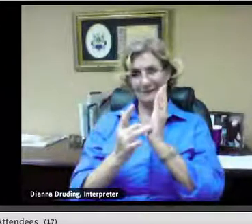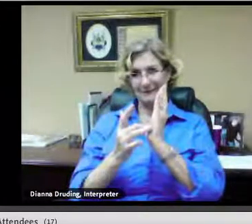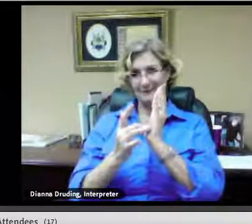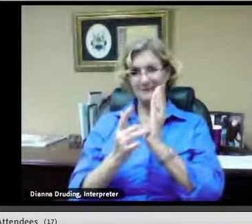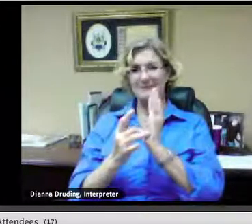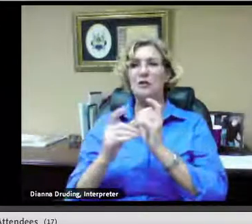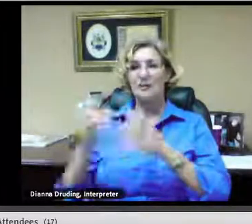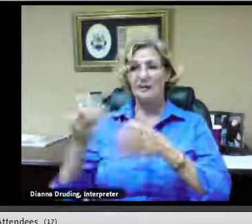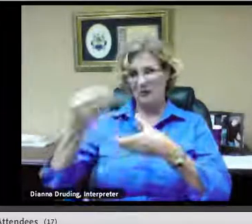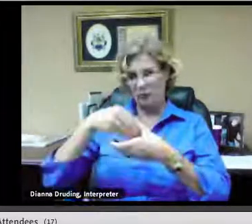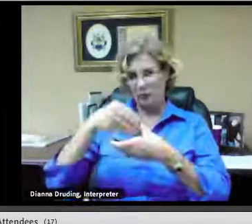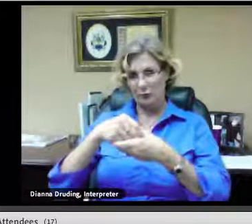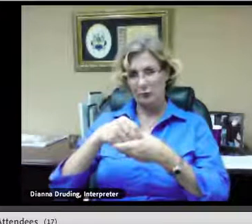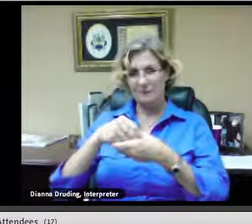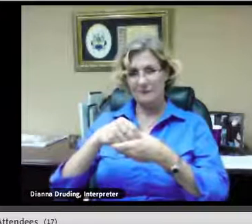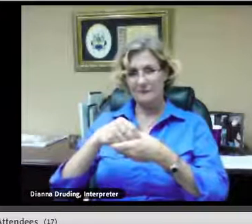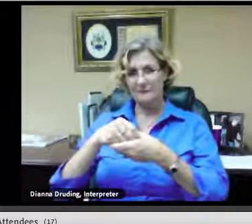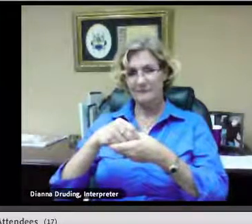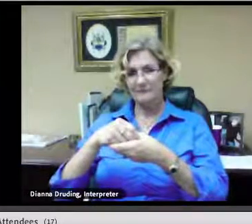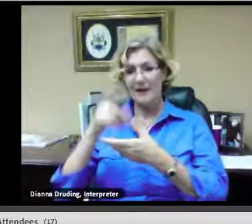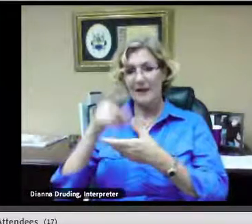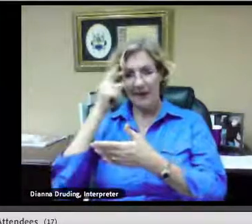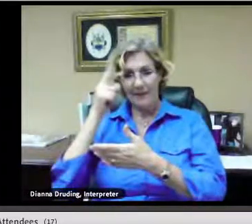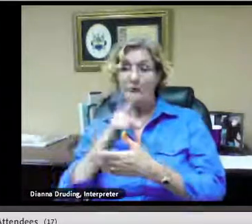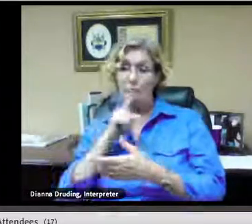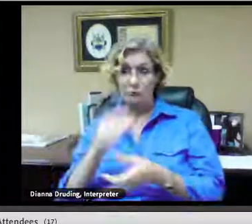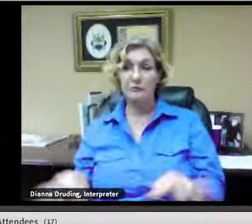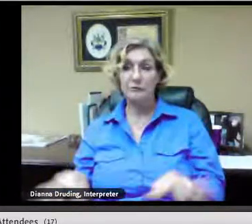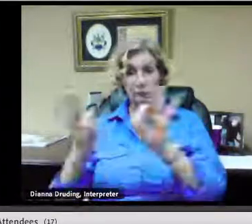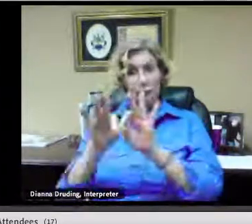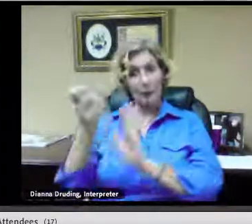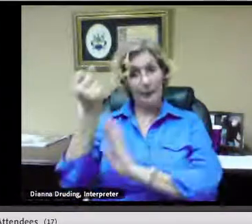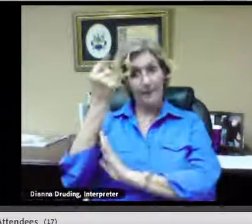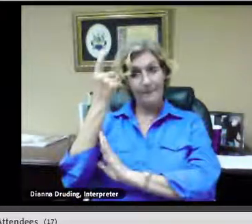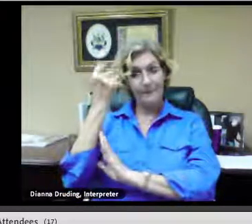you know, if you want to go back and, obviously, read this law, you can get a ton of information.